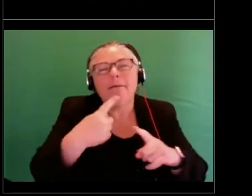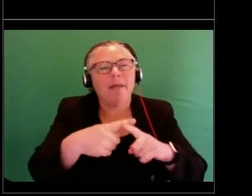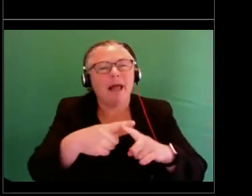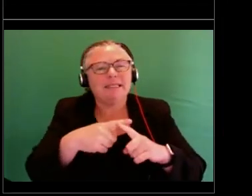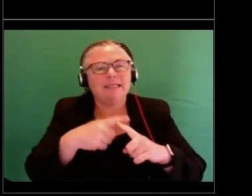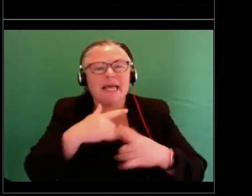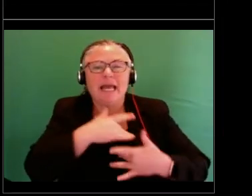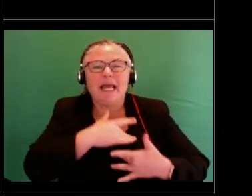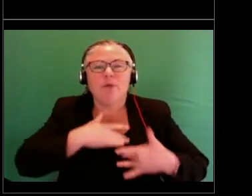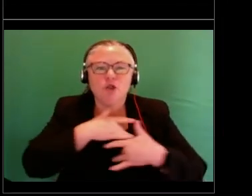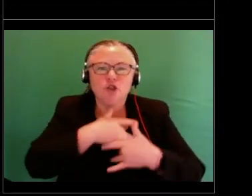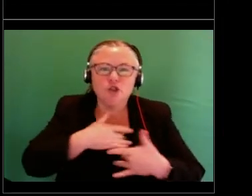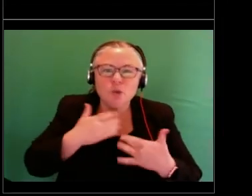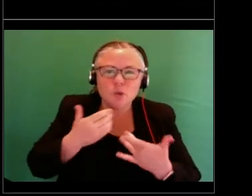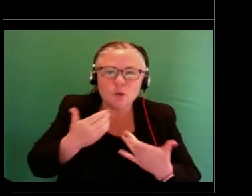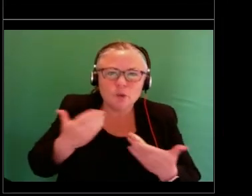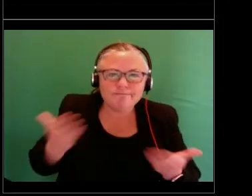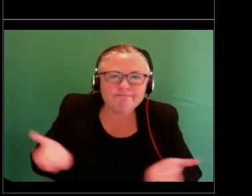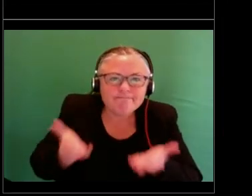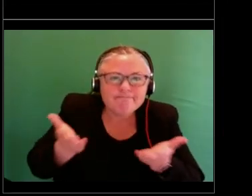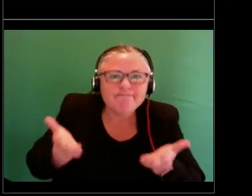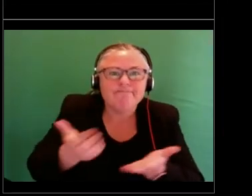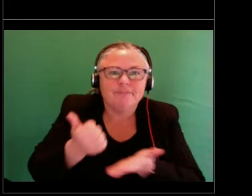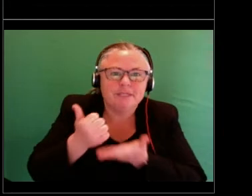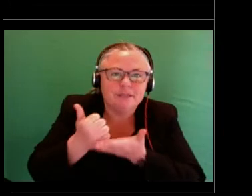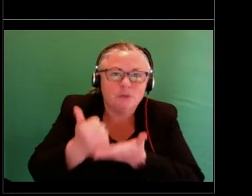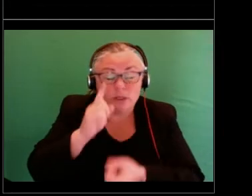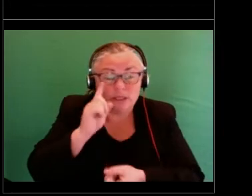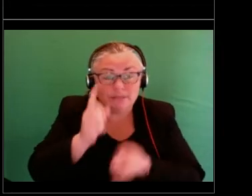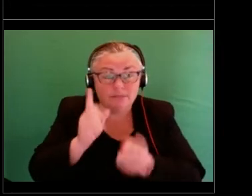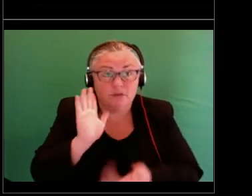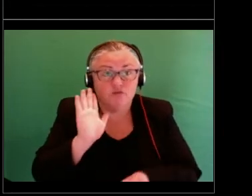to us and we will go through our assessment process that way.